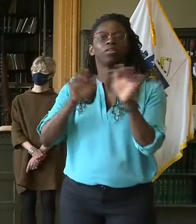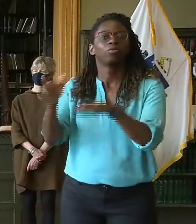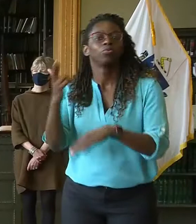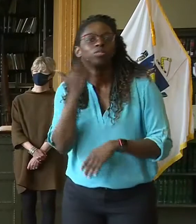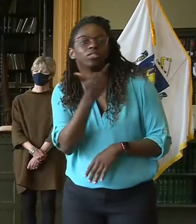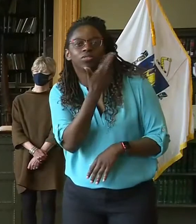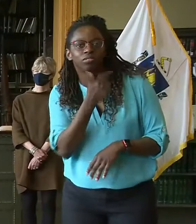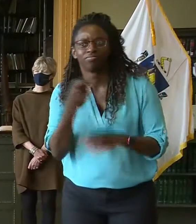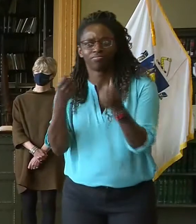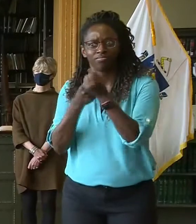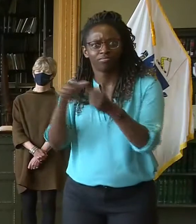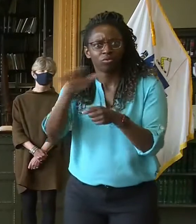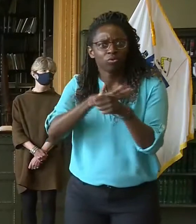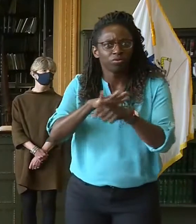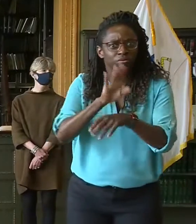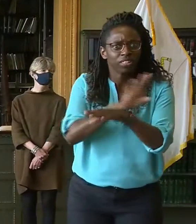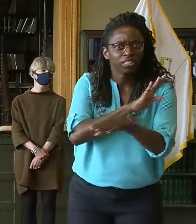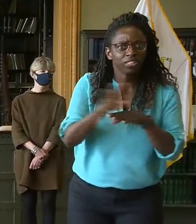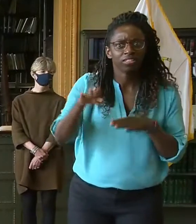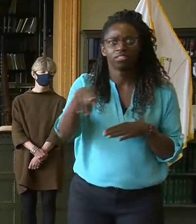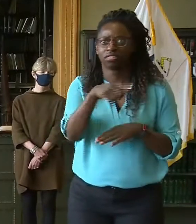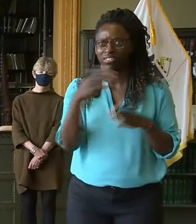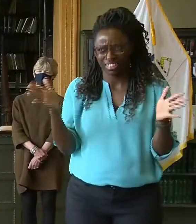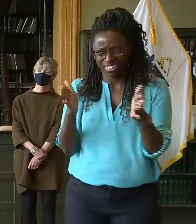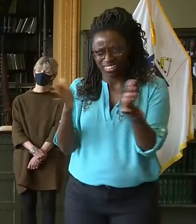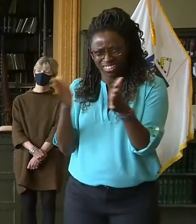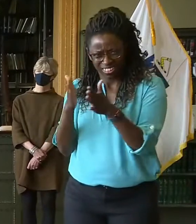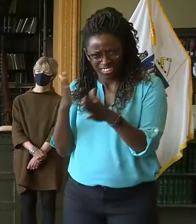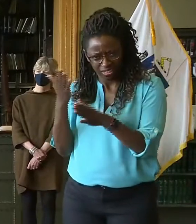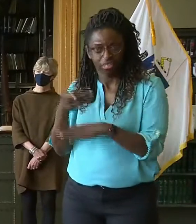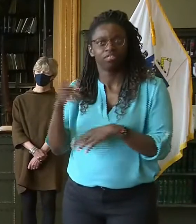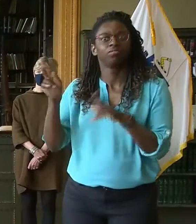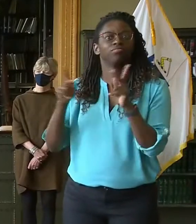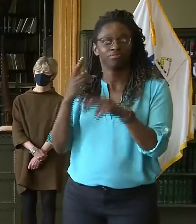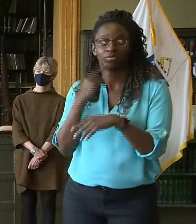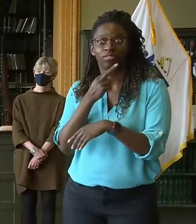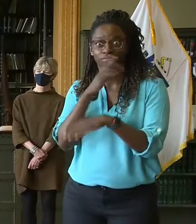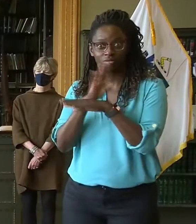TO ENCOURAGE EVERYONE TO RETURN TO THEIR FAVORITE RESTAURANTS AND SUPPORT THEIR FAVORITE LOCAL